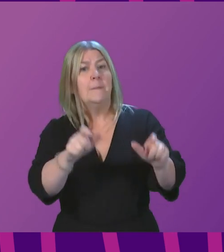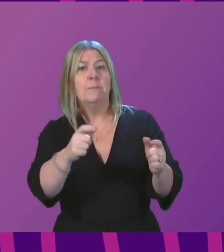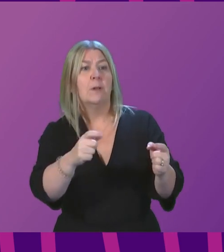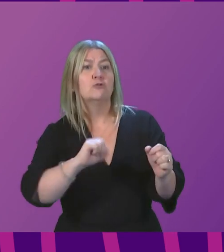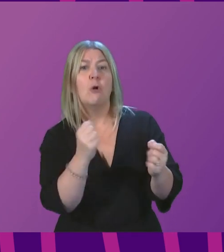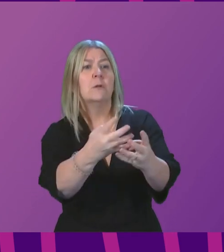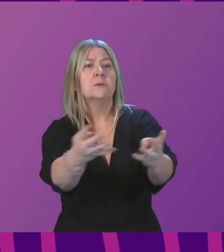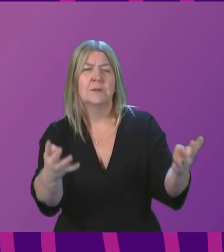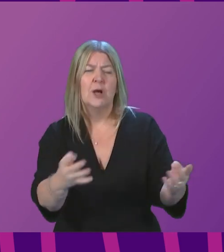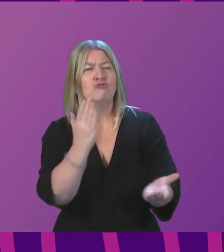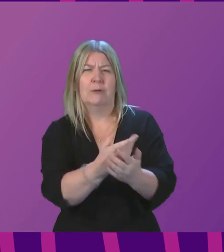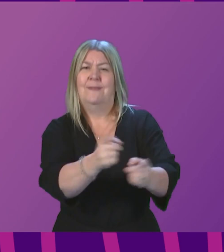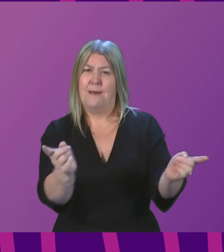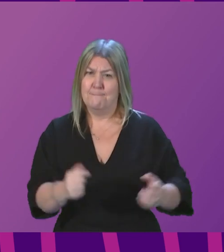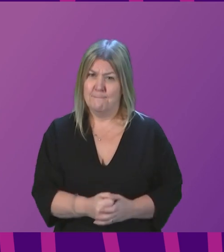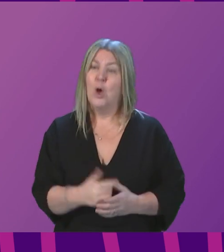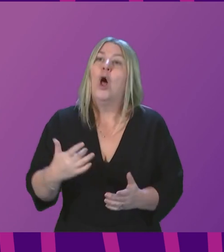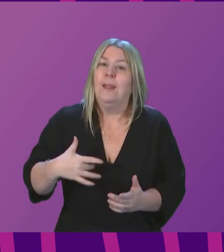Covid rather than having to live with her Government’s restrictions.